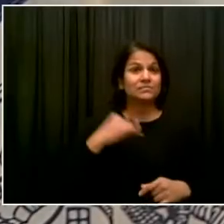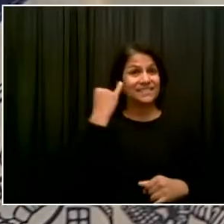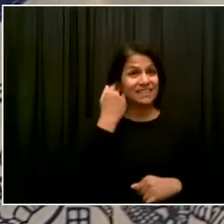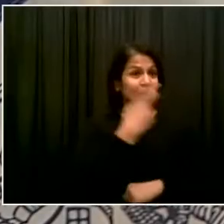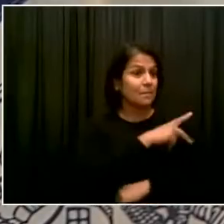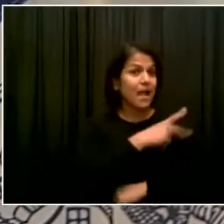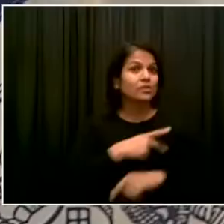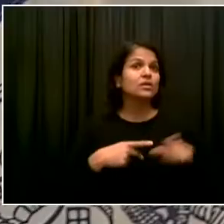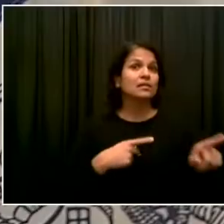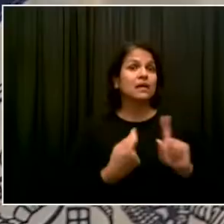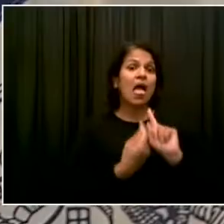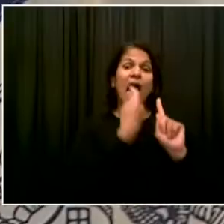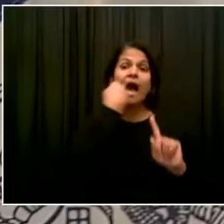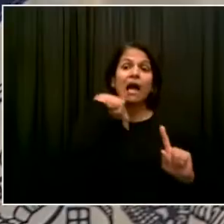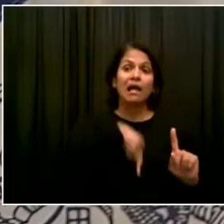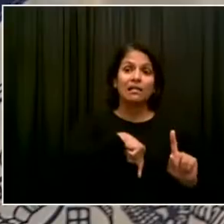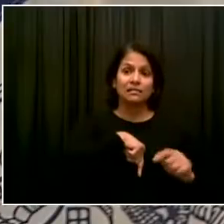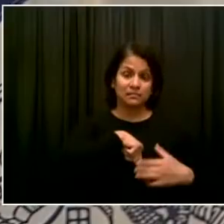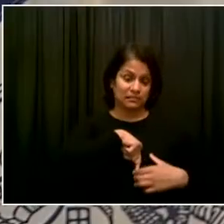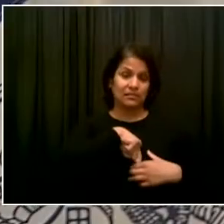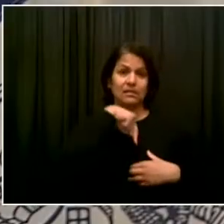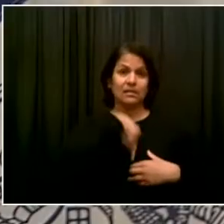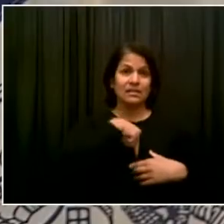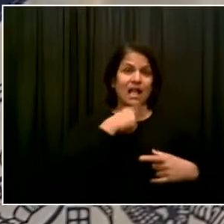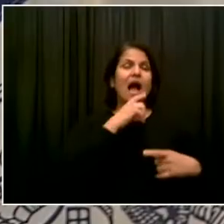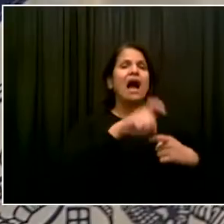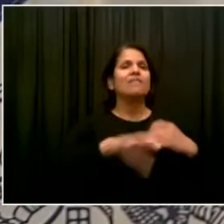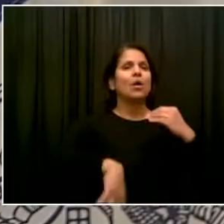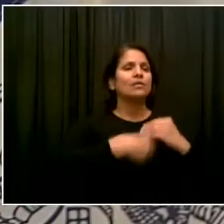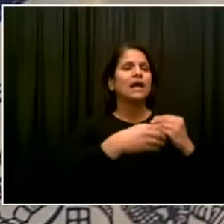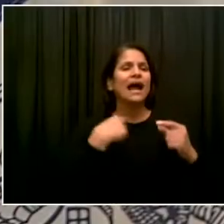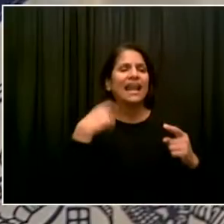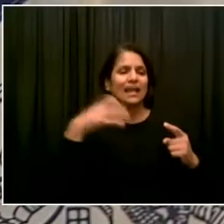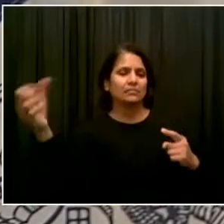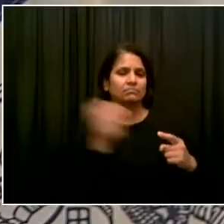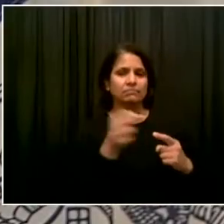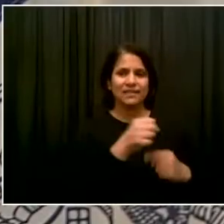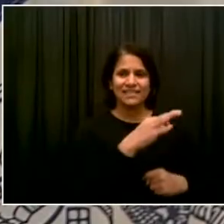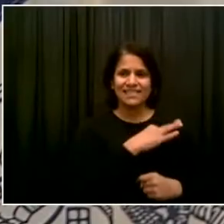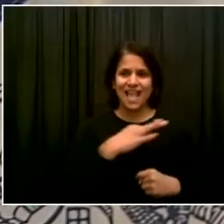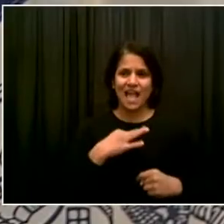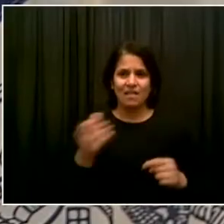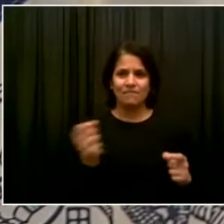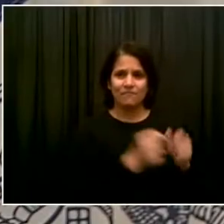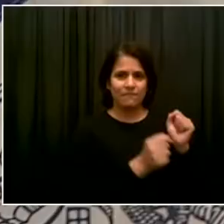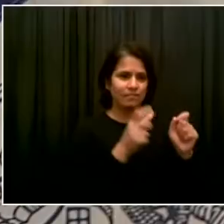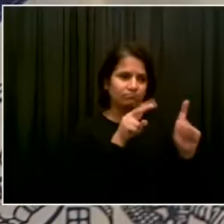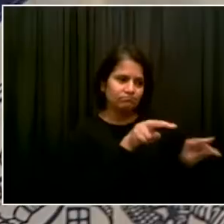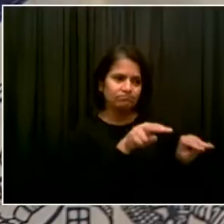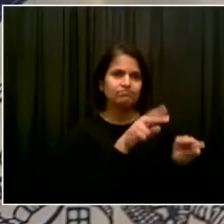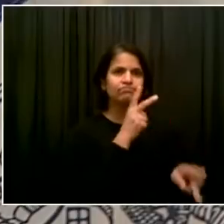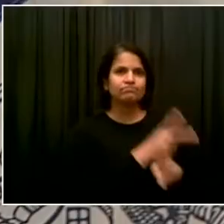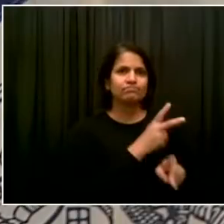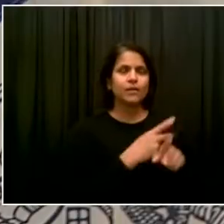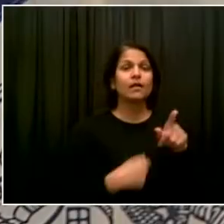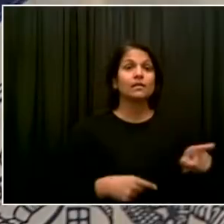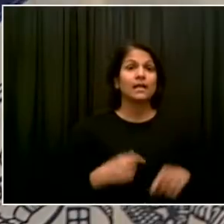AMOUNT OF STAFFING, DR. KATZ WILL TALK ABOUT PEOPLE WHO ARE INTUBATED HOW MUCH STFAG FIN IT TAKES VSERUS IF